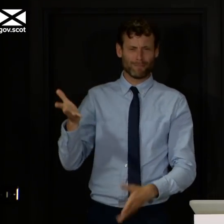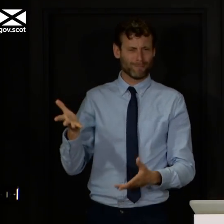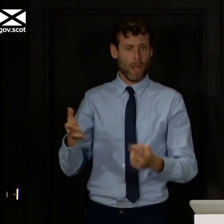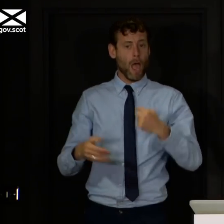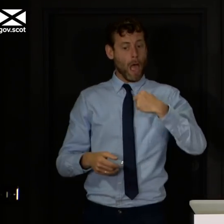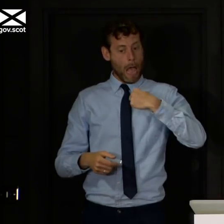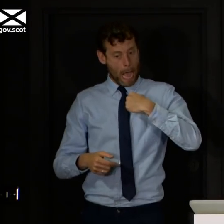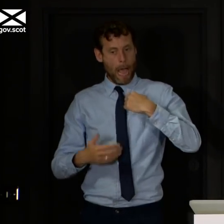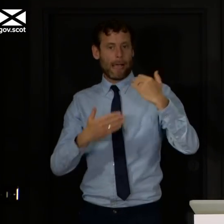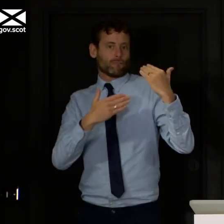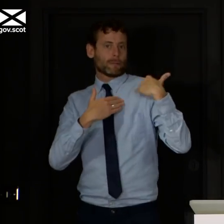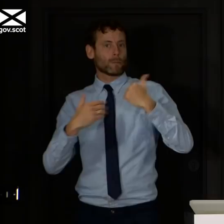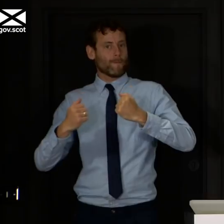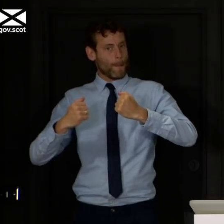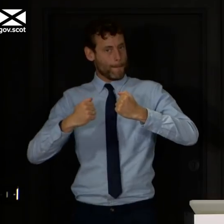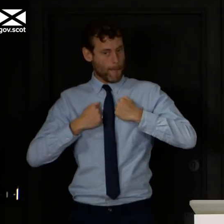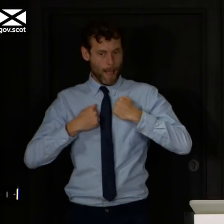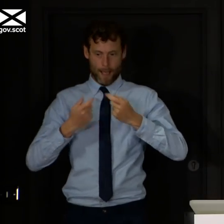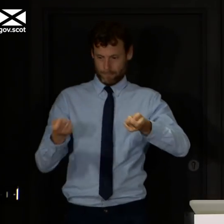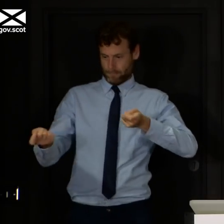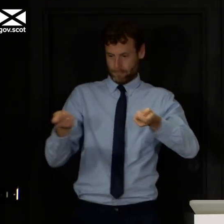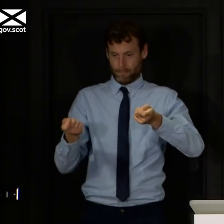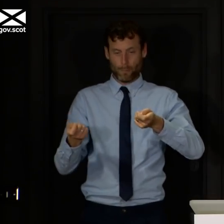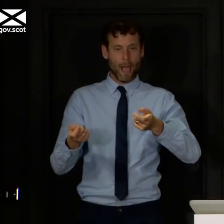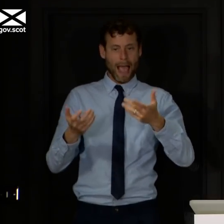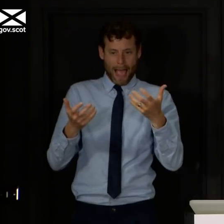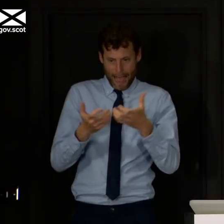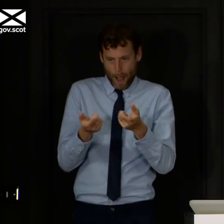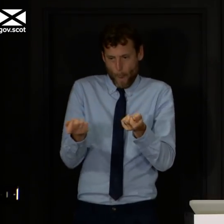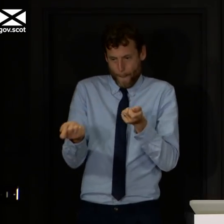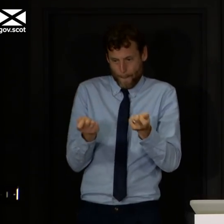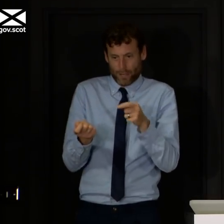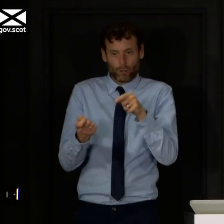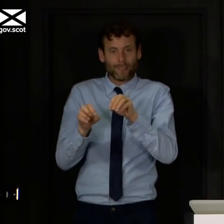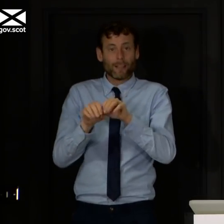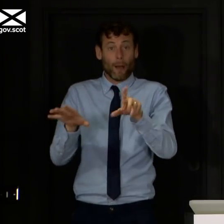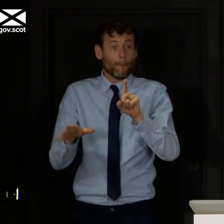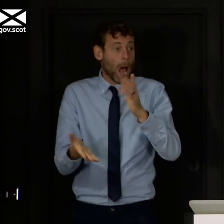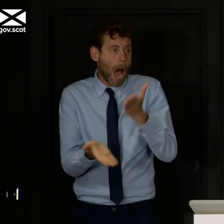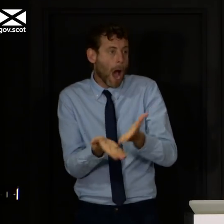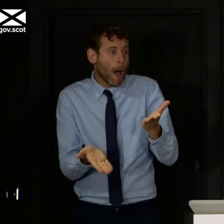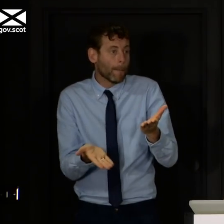I am responsible for our response to this virus. It's a statement of fact that in practice